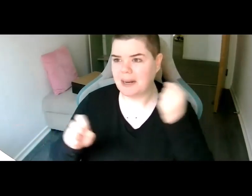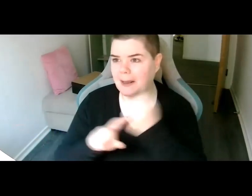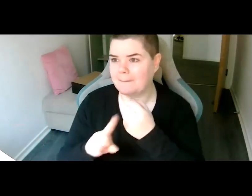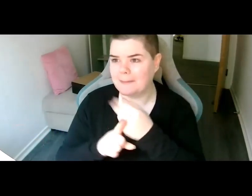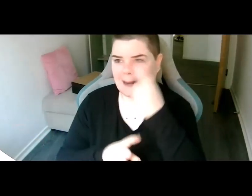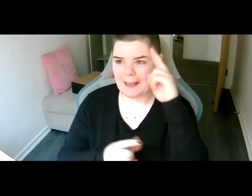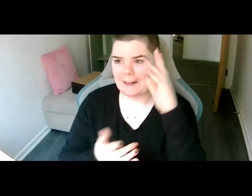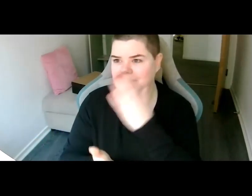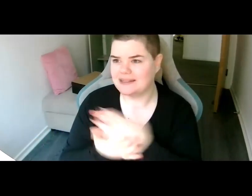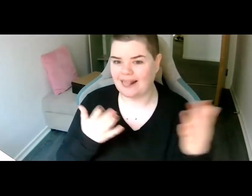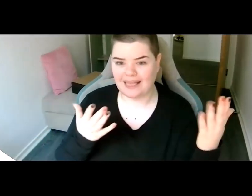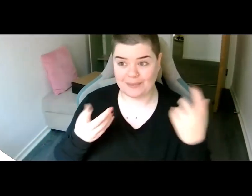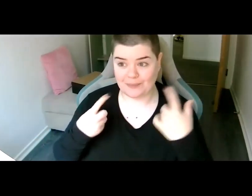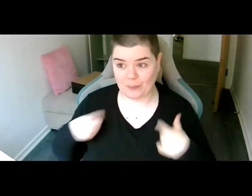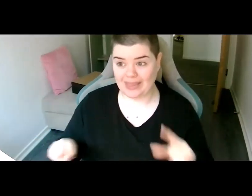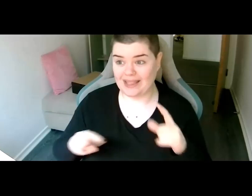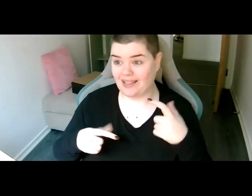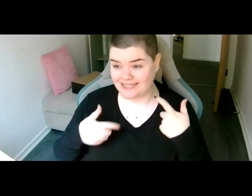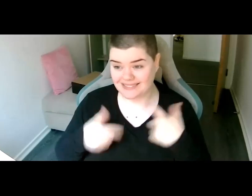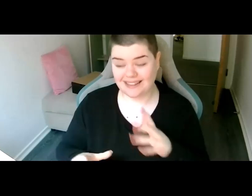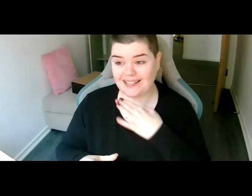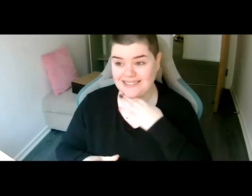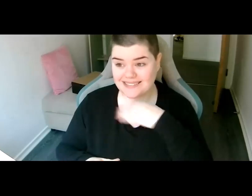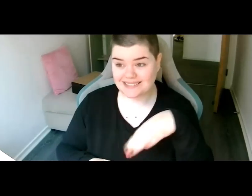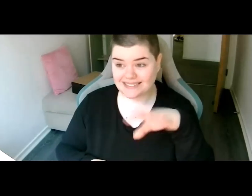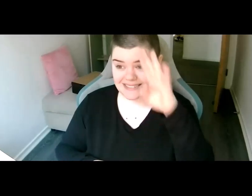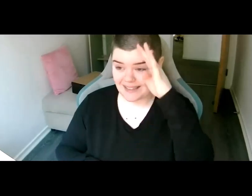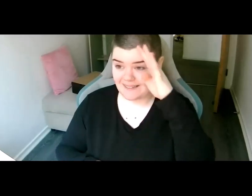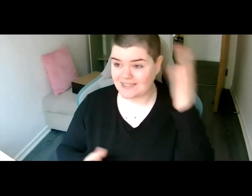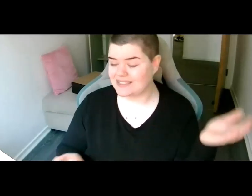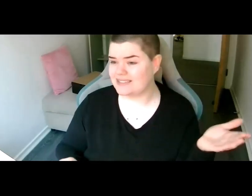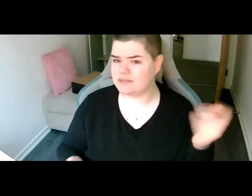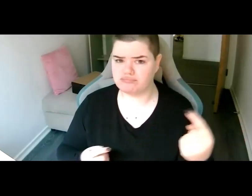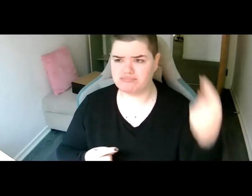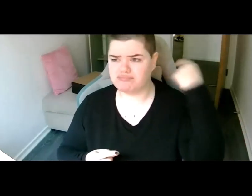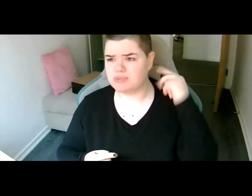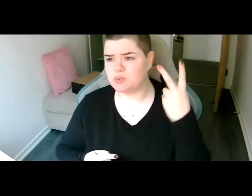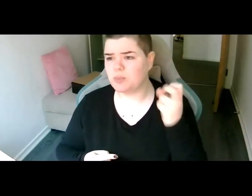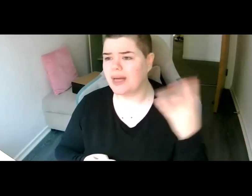I think the campaign aim makes it really clear we are still sick of this.